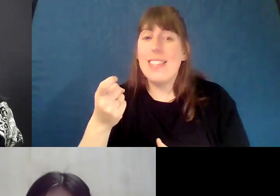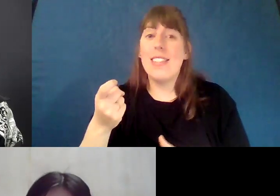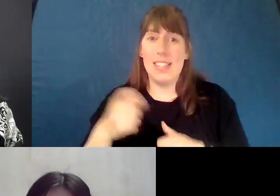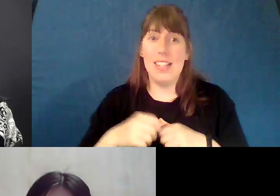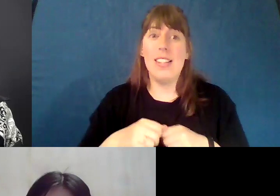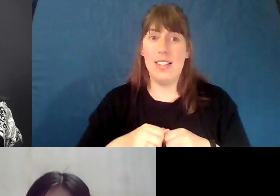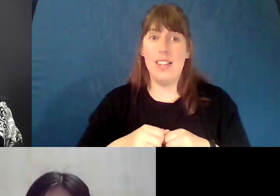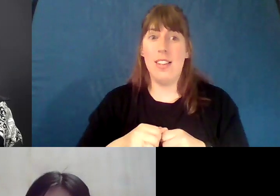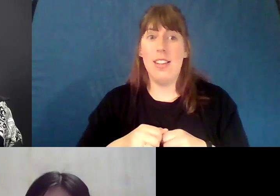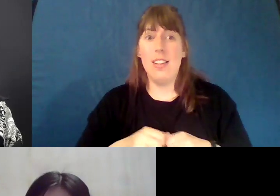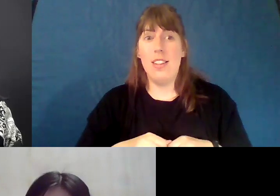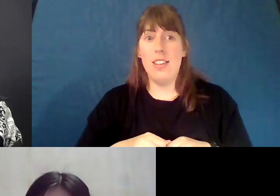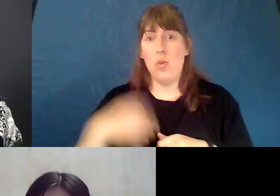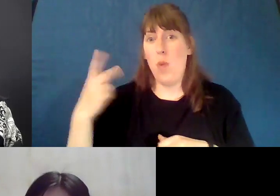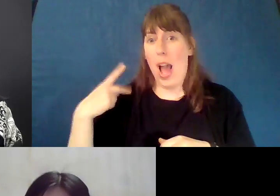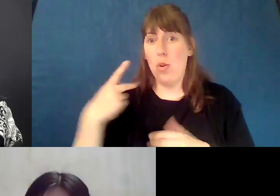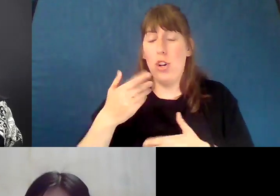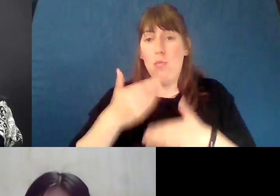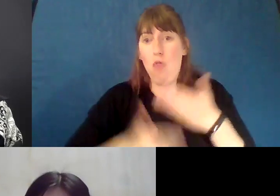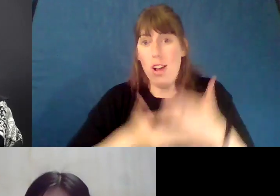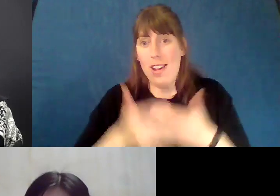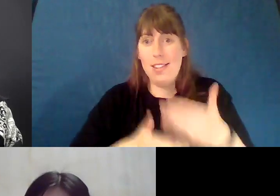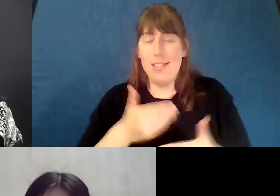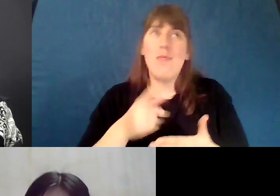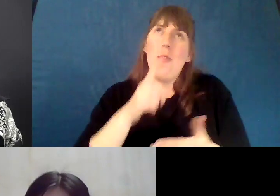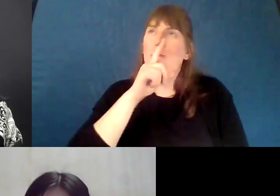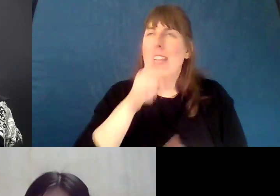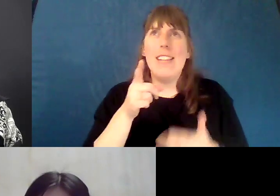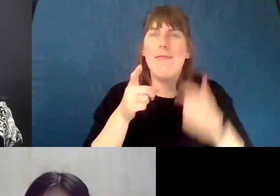our process is like, I think at the end of the day is like, we want this to be a fun